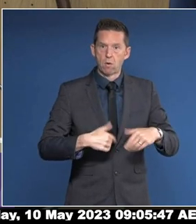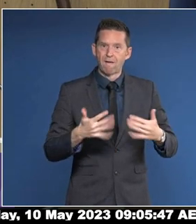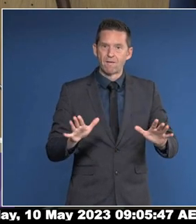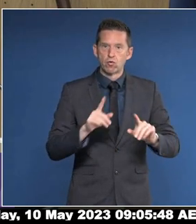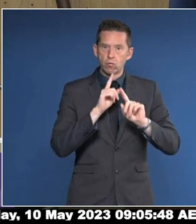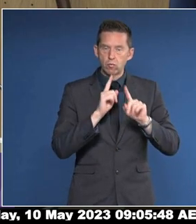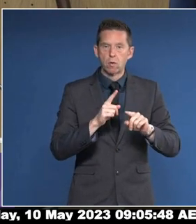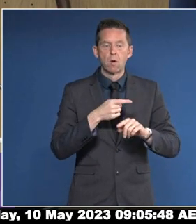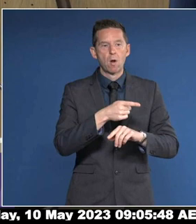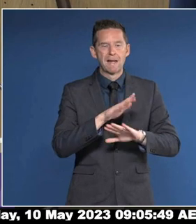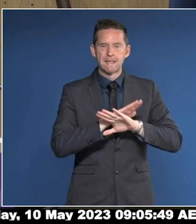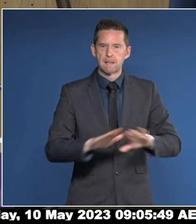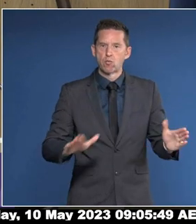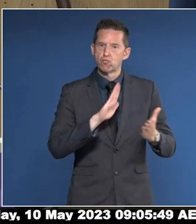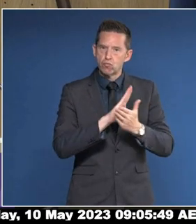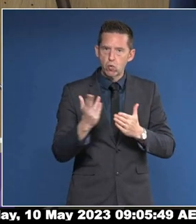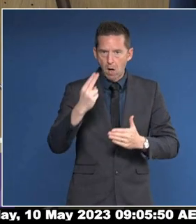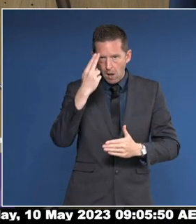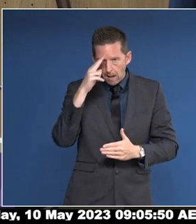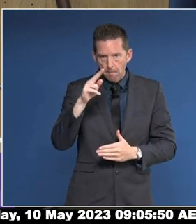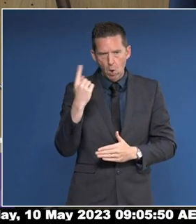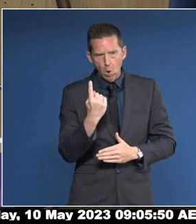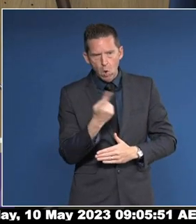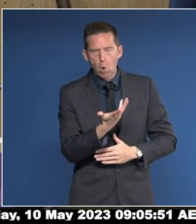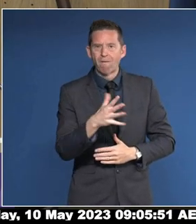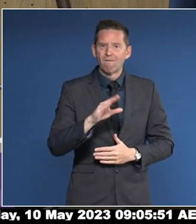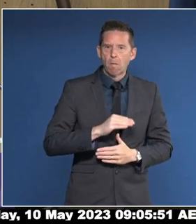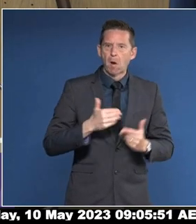names and identifying information in relation to this hearing.